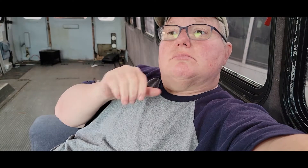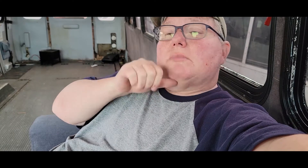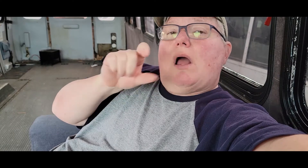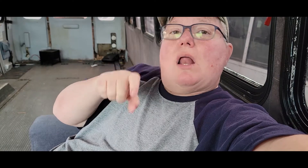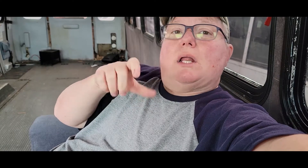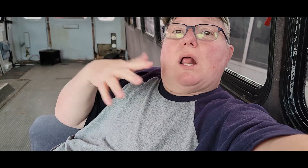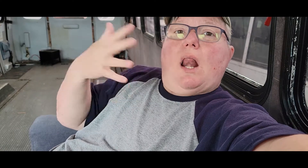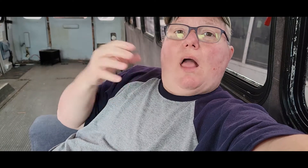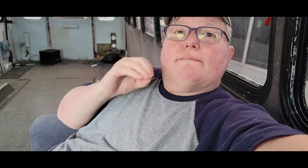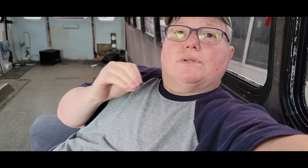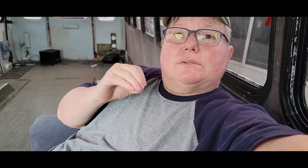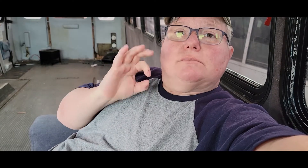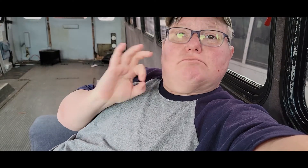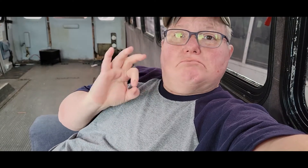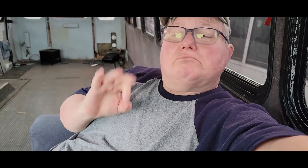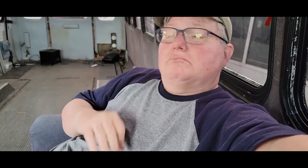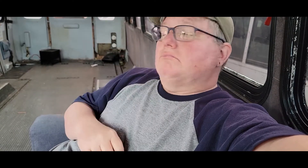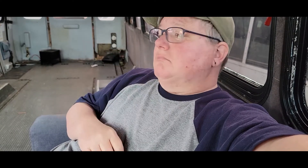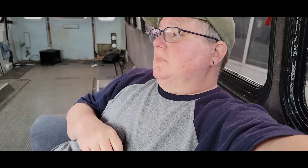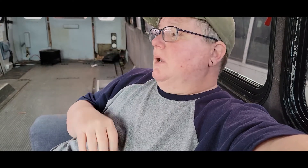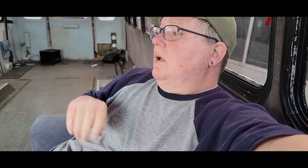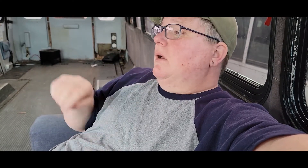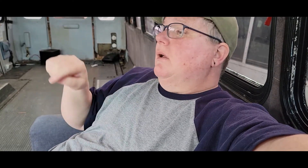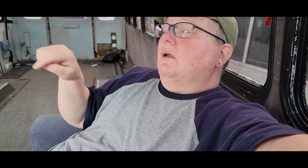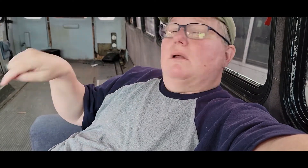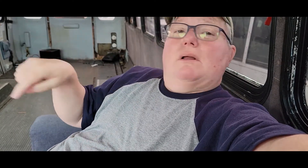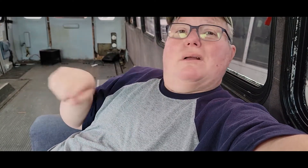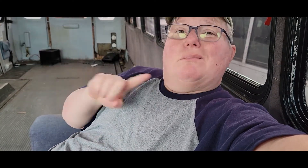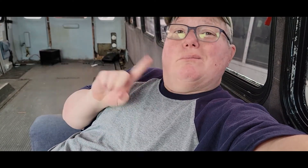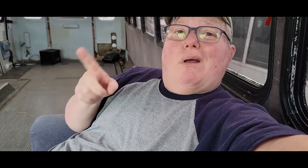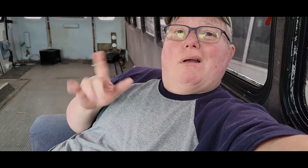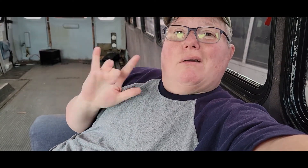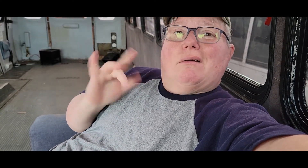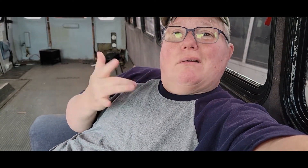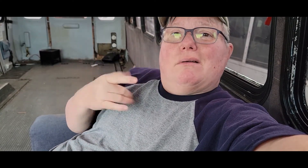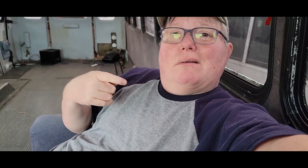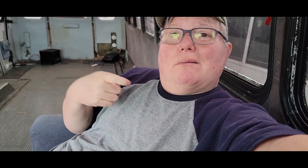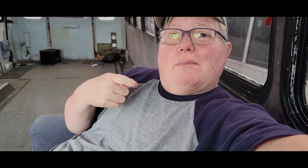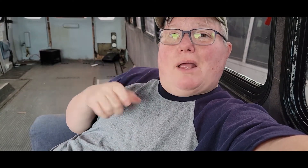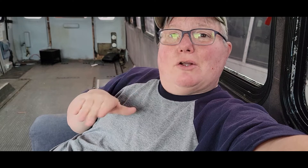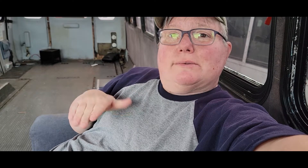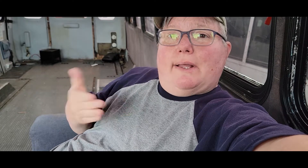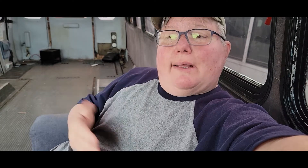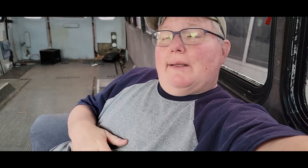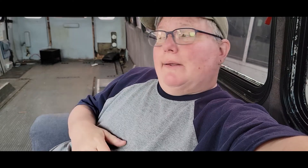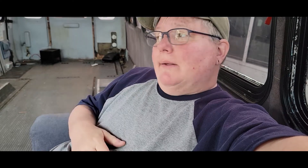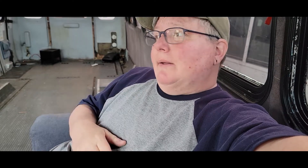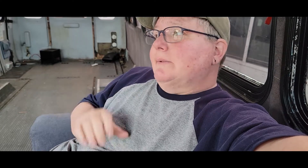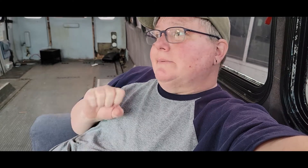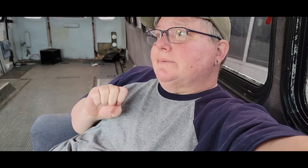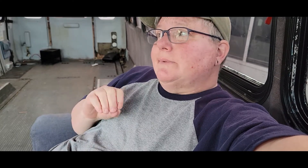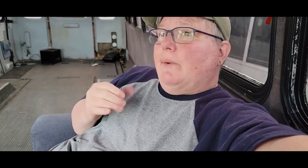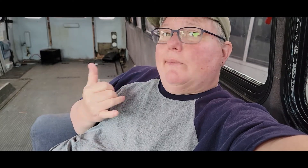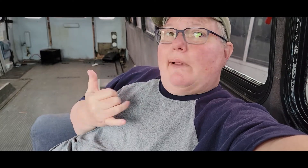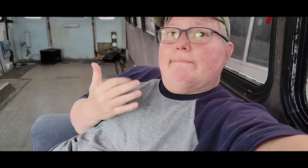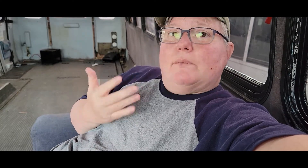So it doesn't need a lot to fix. So good that's good. But the battery died, so now I have to stand